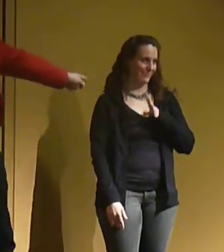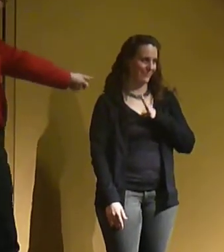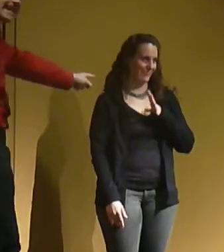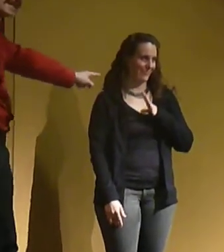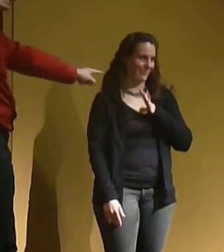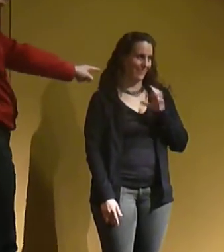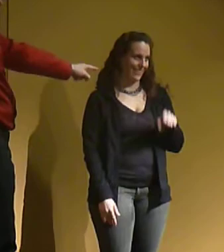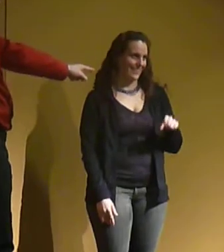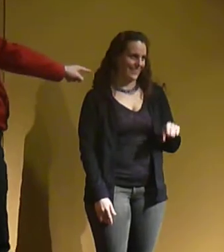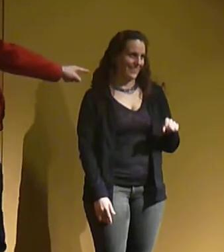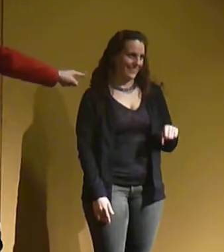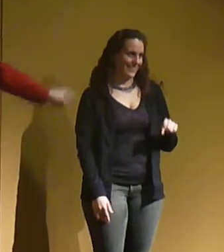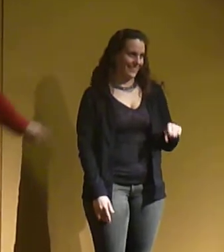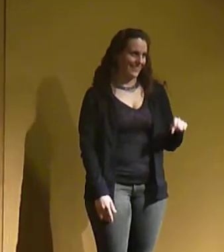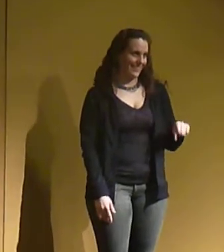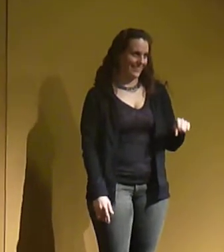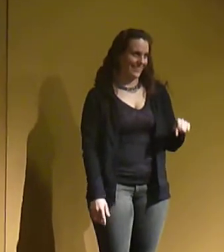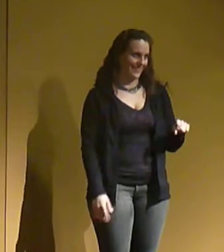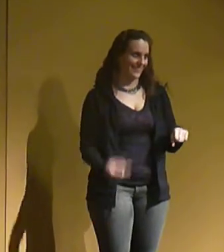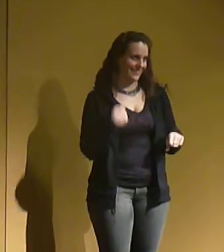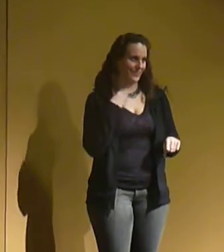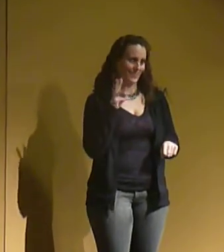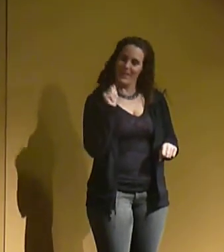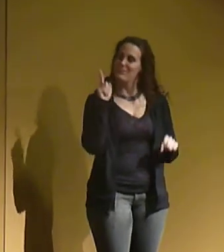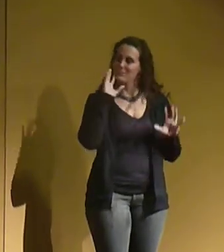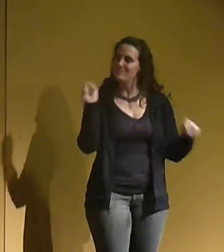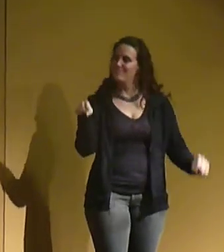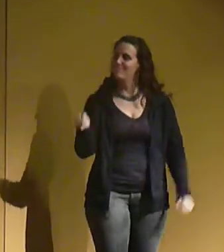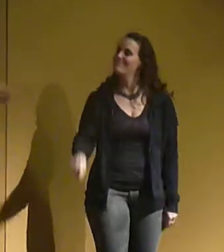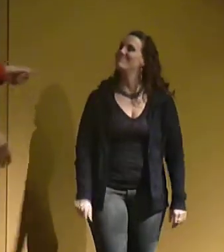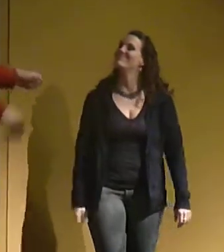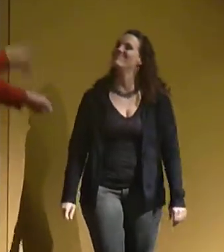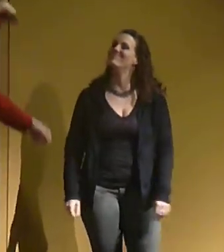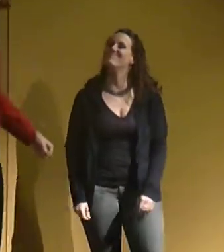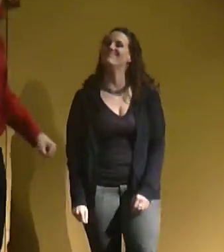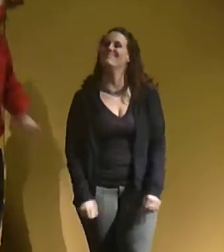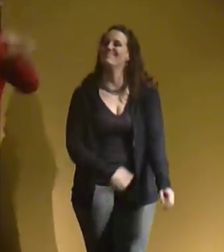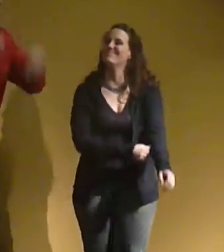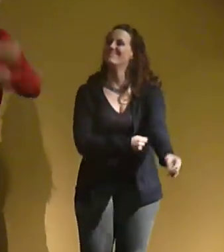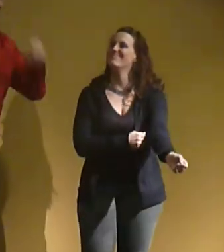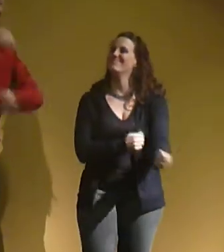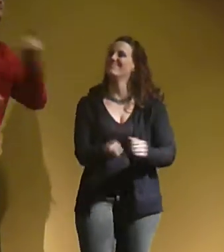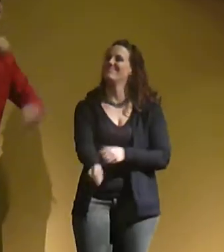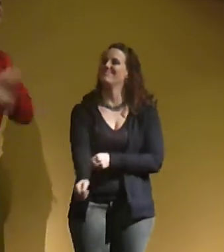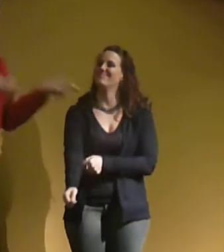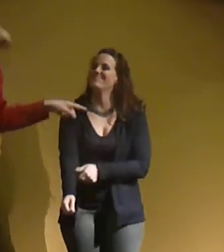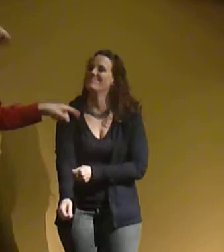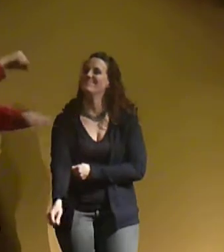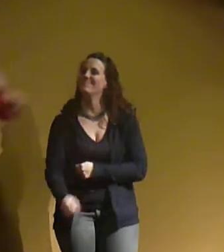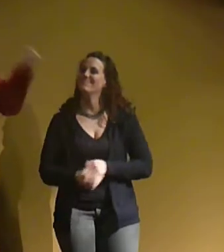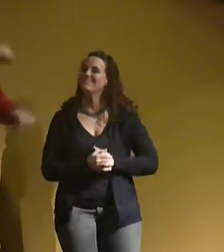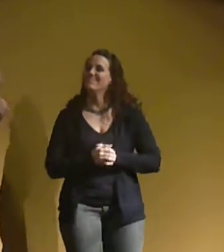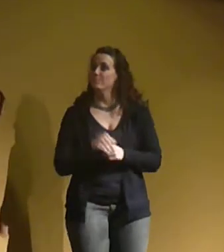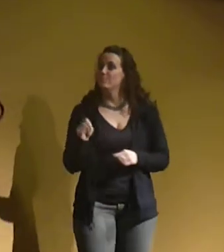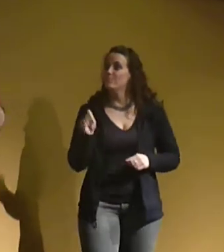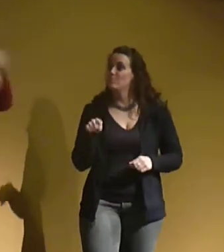She's being a Smart-Ass! Fine, yes I can be! Yes, I am the WAD President You love biking, right. You ride bike?